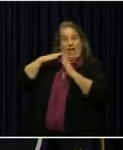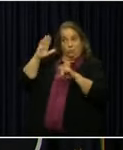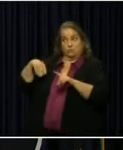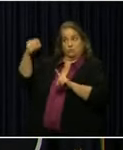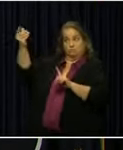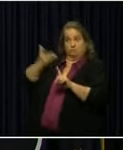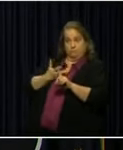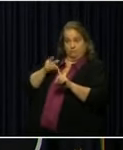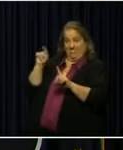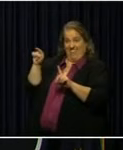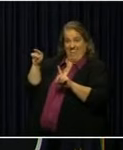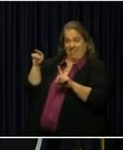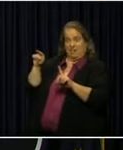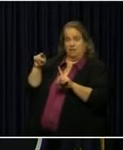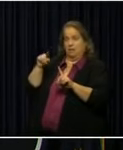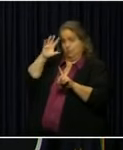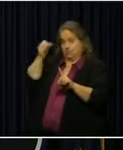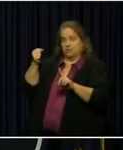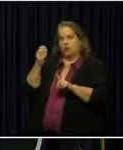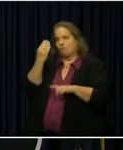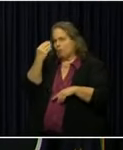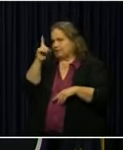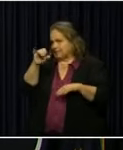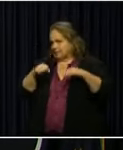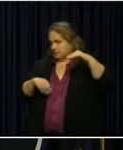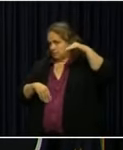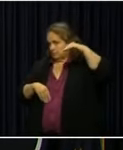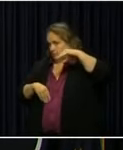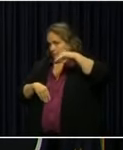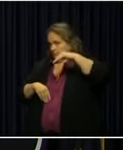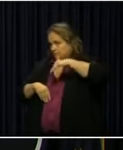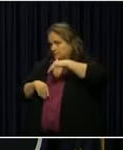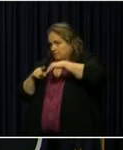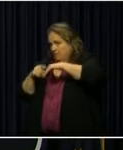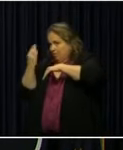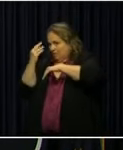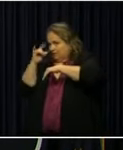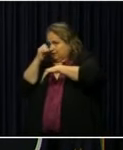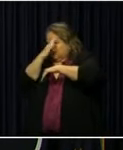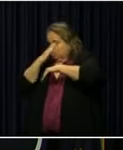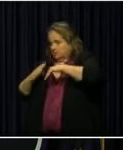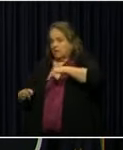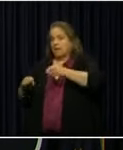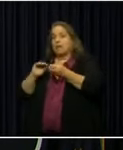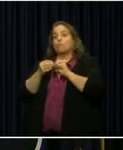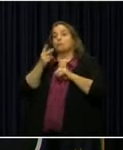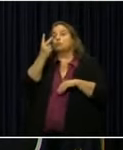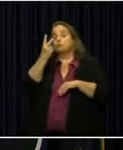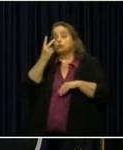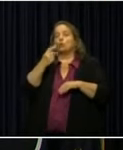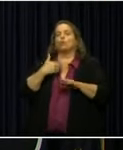HOSPITALS CAN TEST WHEREVER EVER WHENEVER THEY NEED TO, A MUCH LARGER NUMBER OF PEOPLE. LET'S GO TO THE NEXT PAGE OF